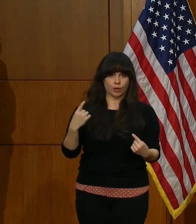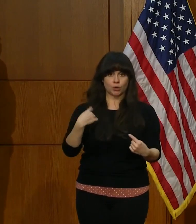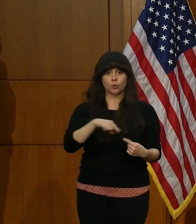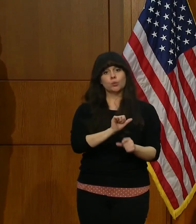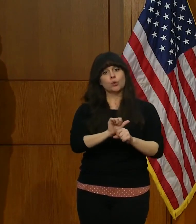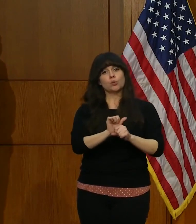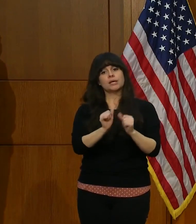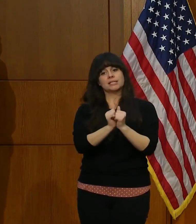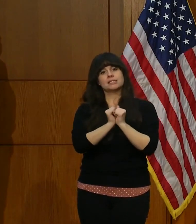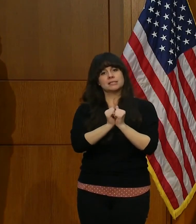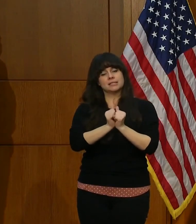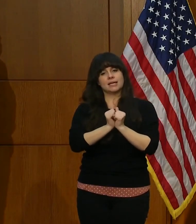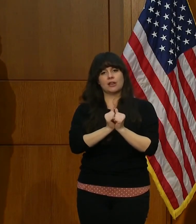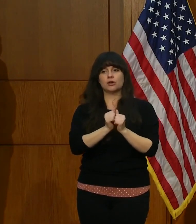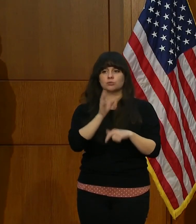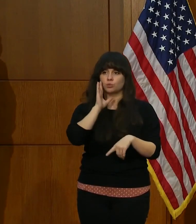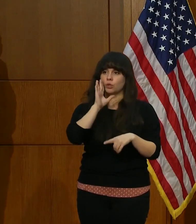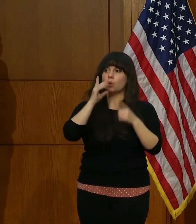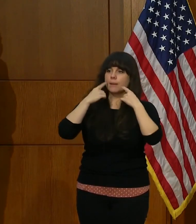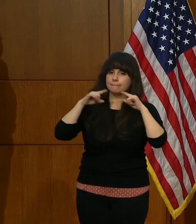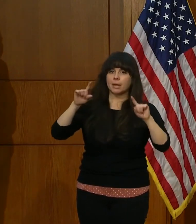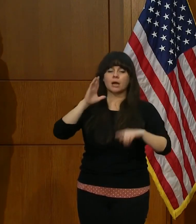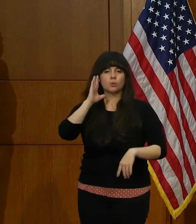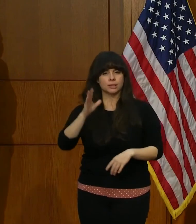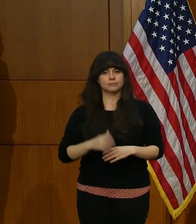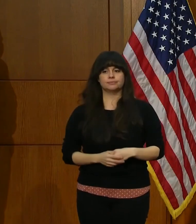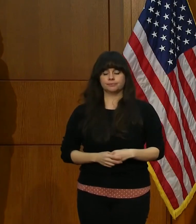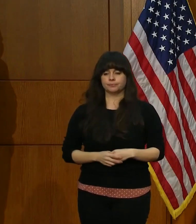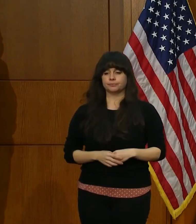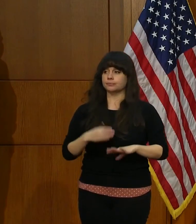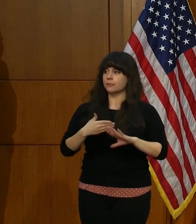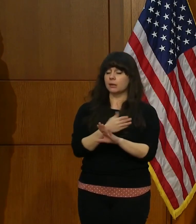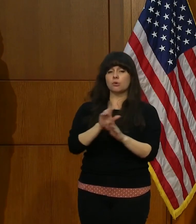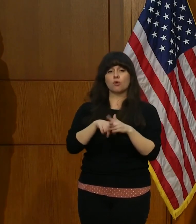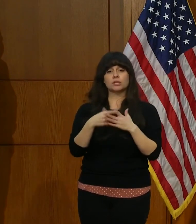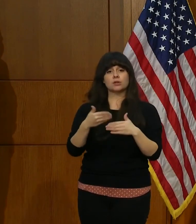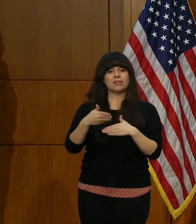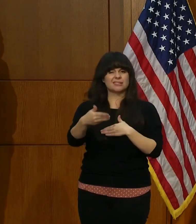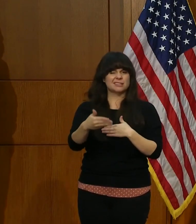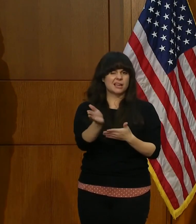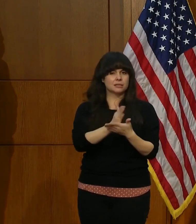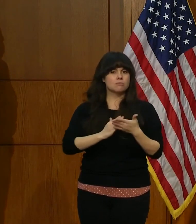AND I THANK ALL OF THEM FOR ALL THAT YOU'VE DONE ON. WE'RE. WE'RE IN THIS TOGETHER AND